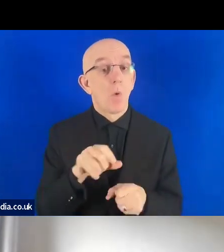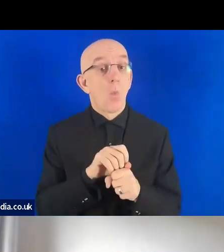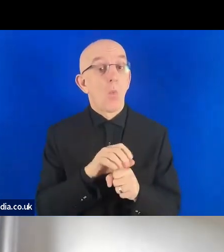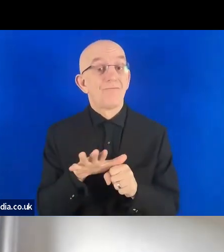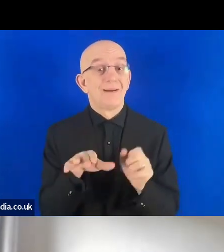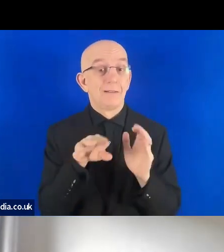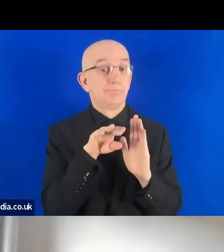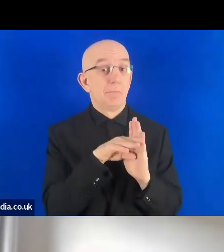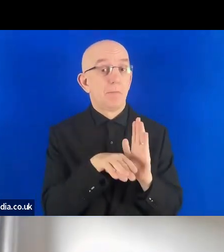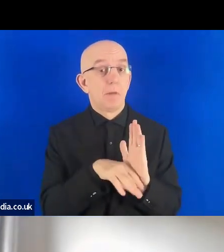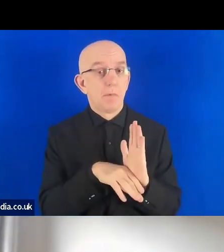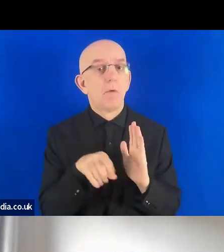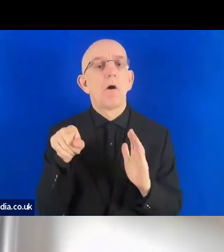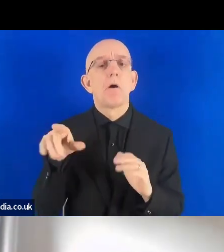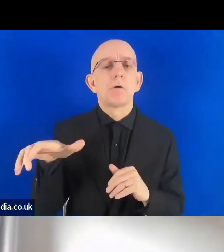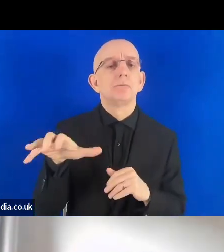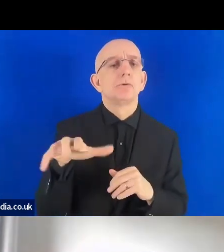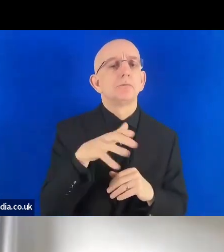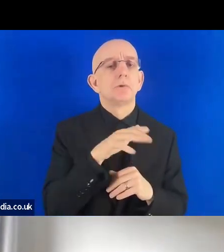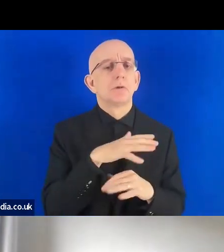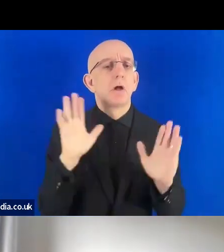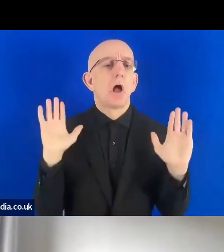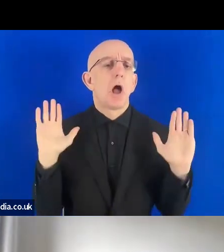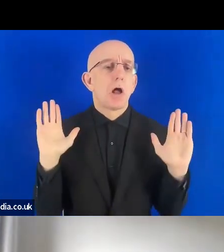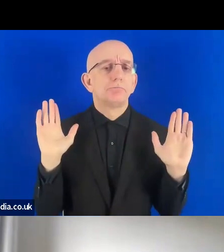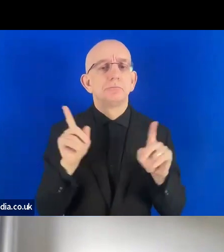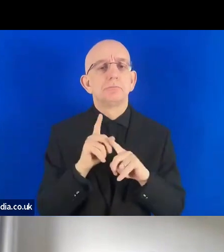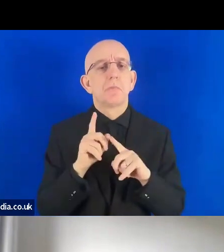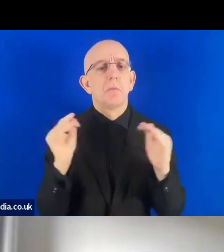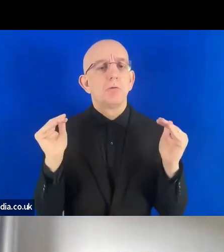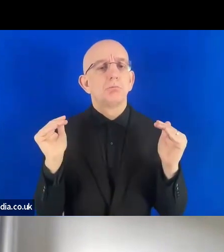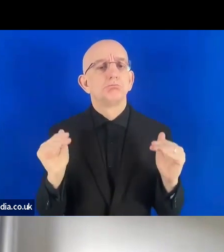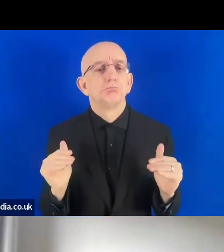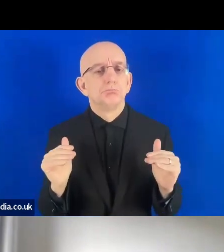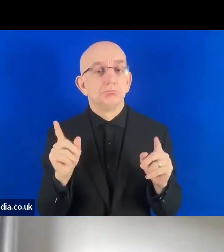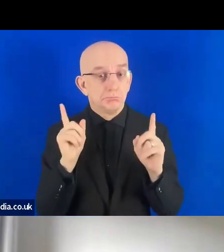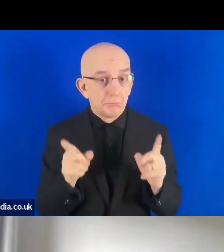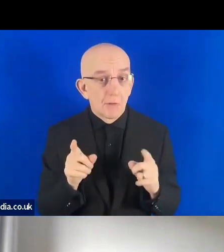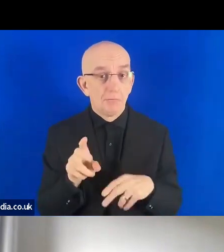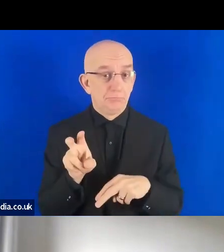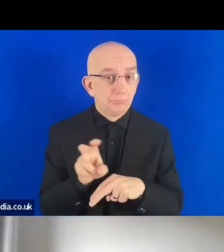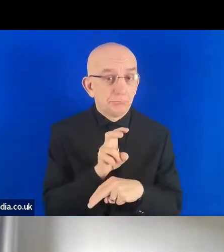we still think that it is, as part of our collective care, it's important for us to do this for each other.